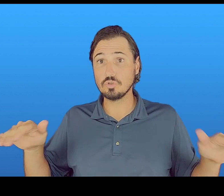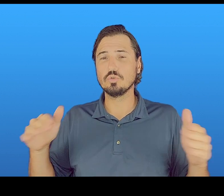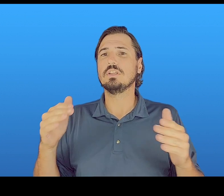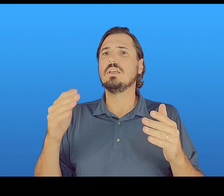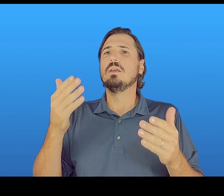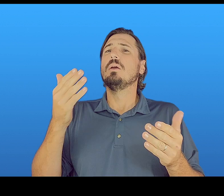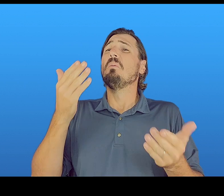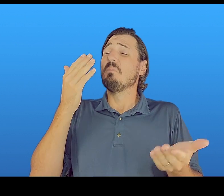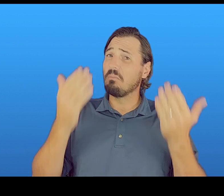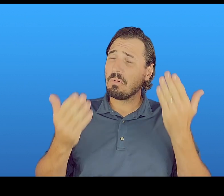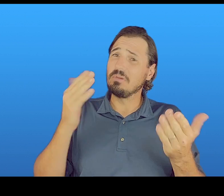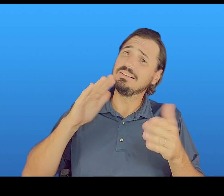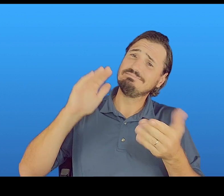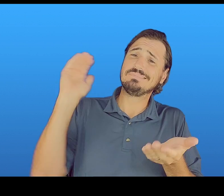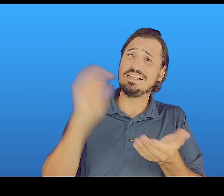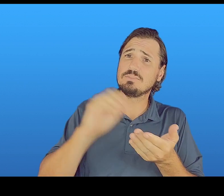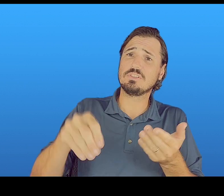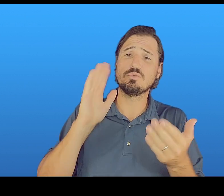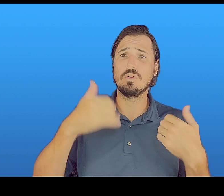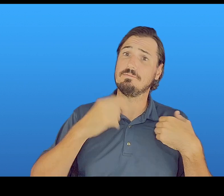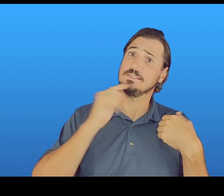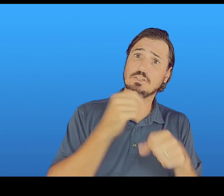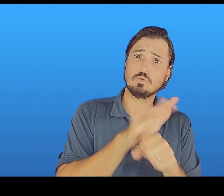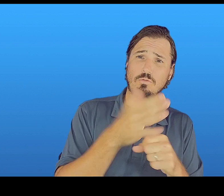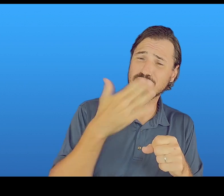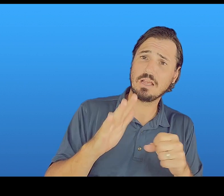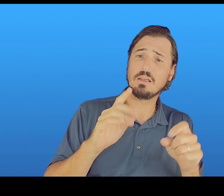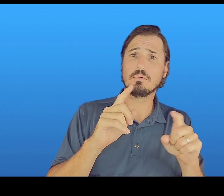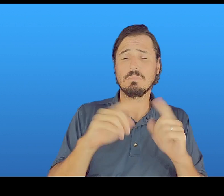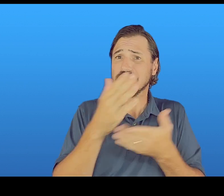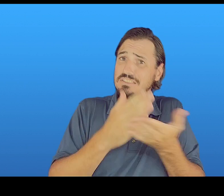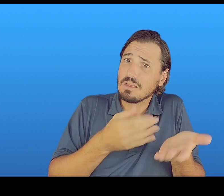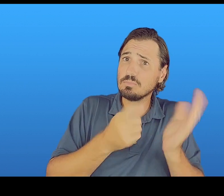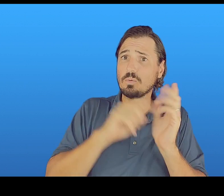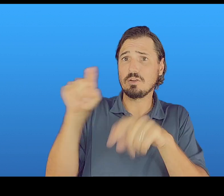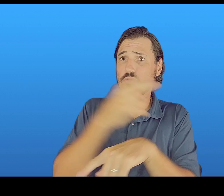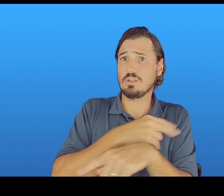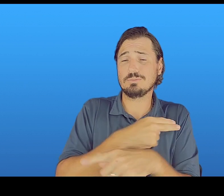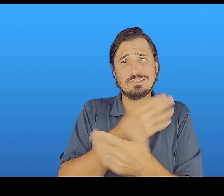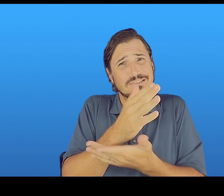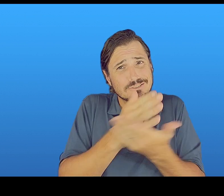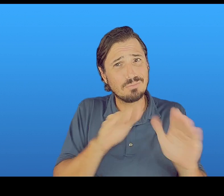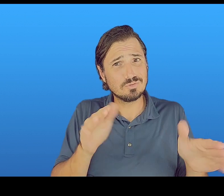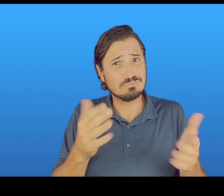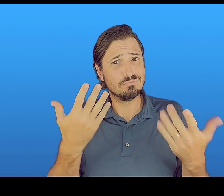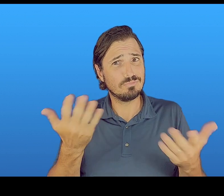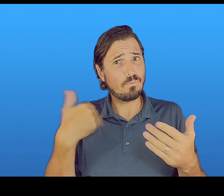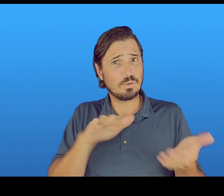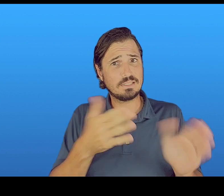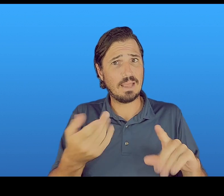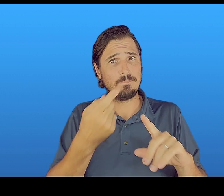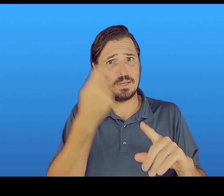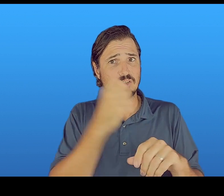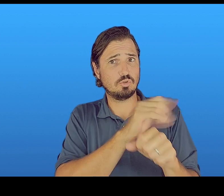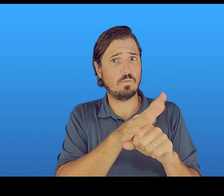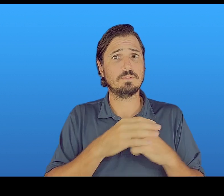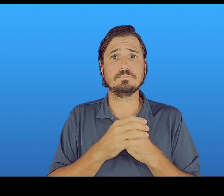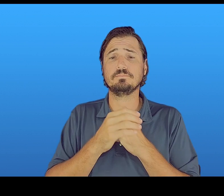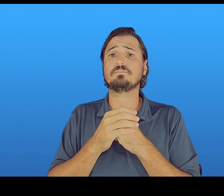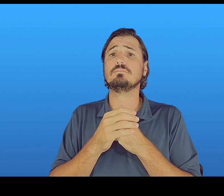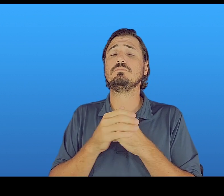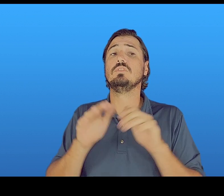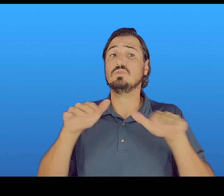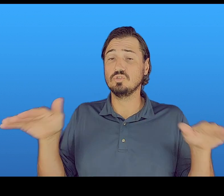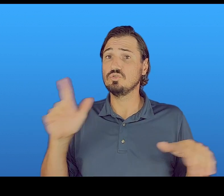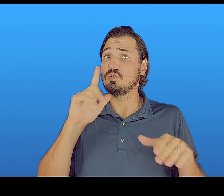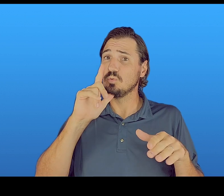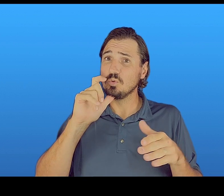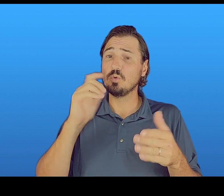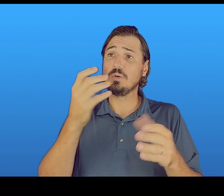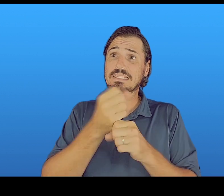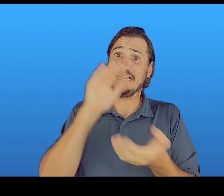Although children are less likely to have severe COVID symptoms, some do require hospitalization and there have been deaths in young children from COVID-19. Even children who